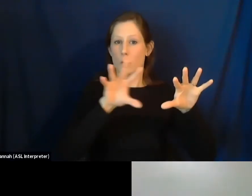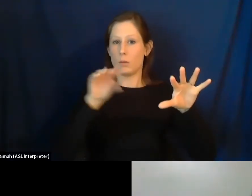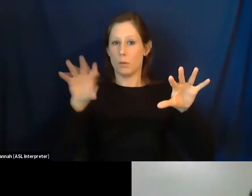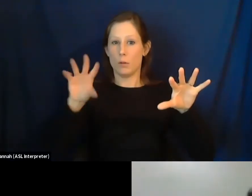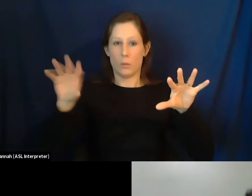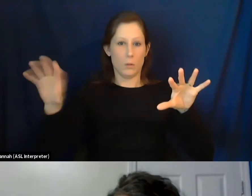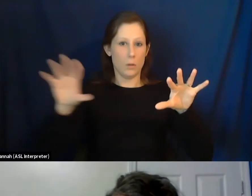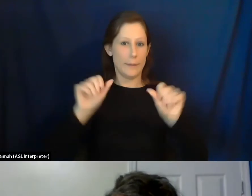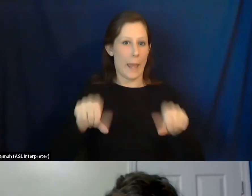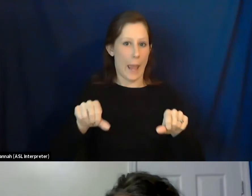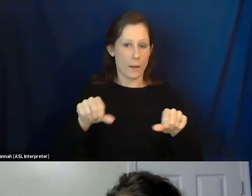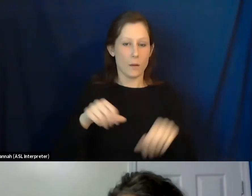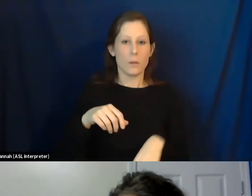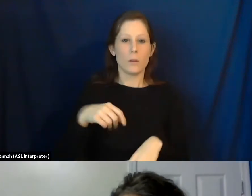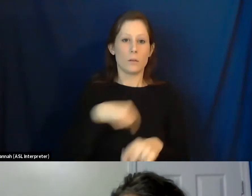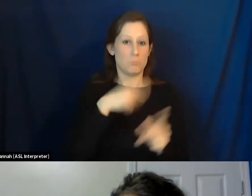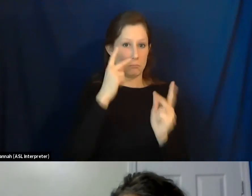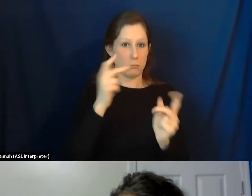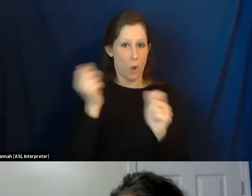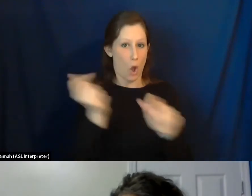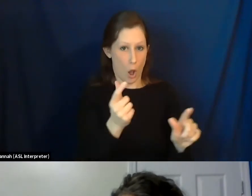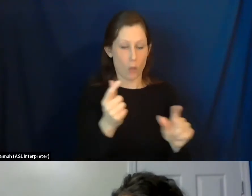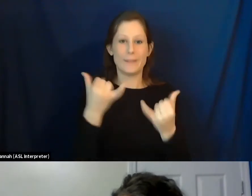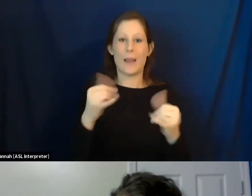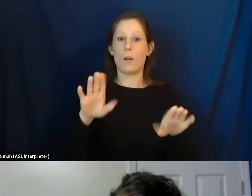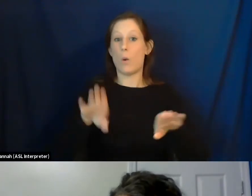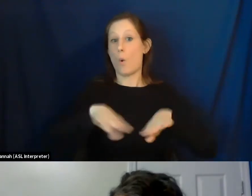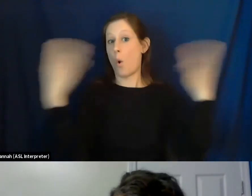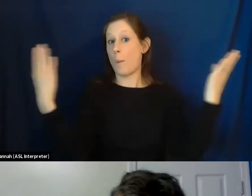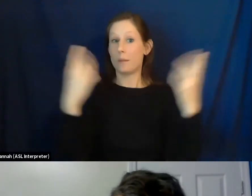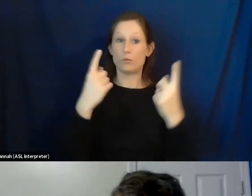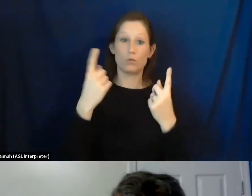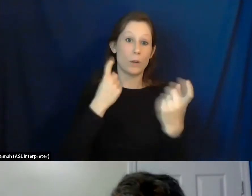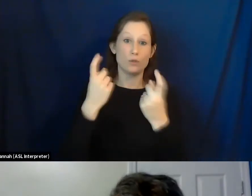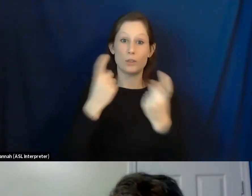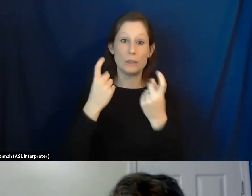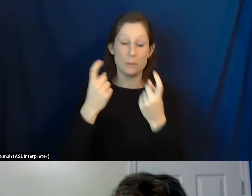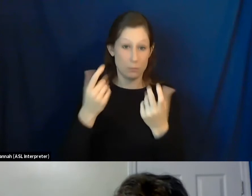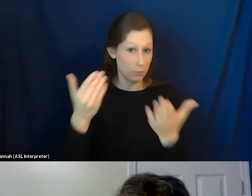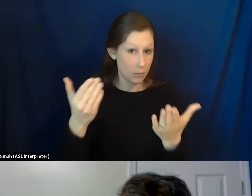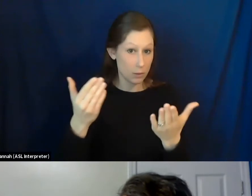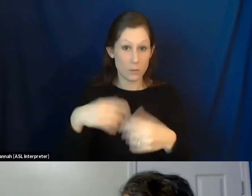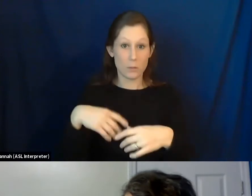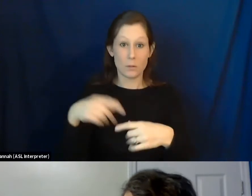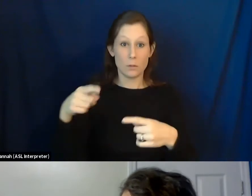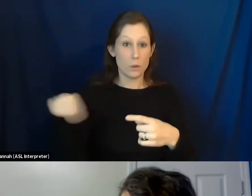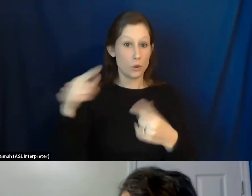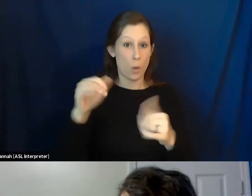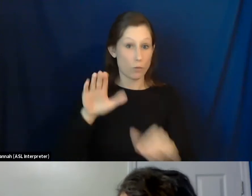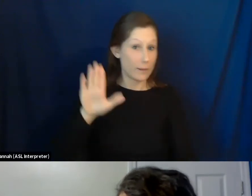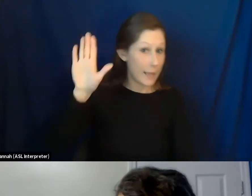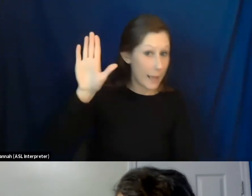open it up for questions. So if attendees want to raise their hands to ask questions,